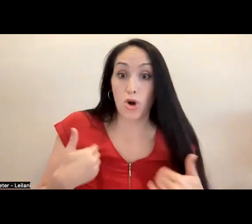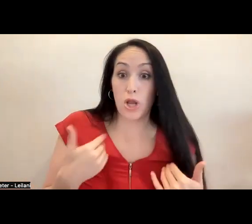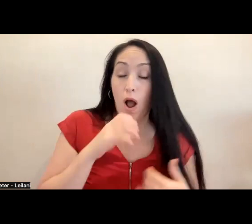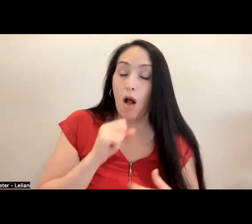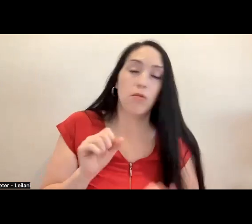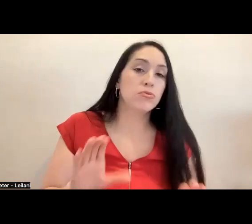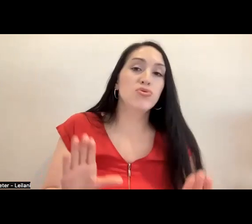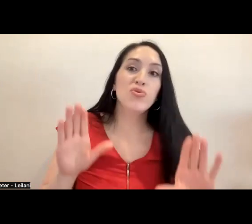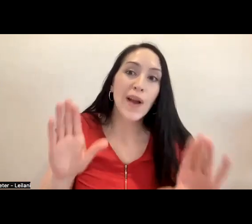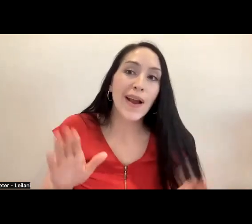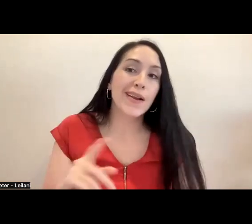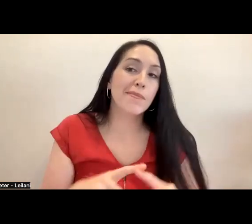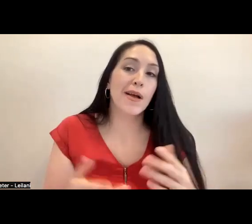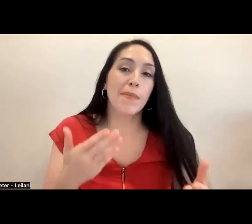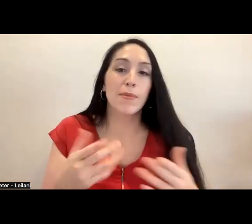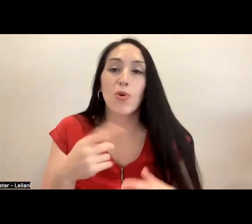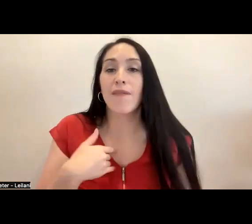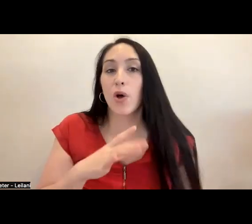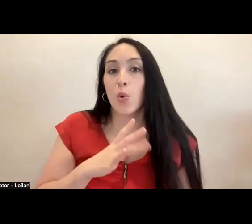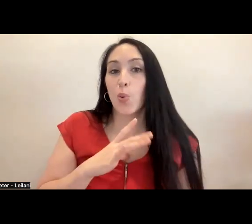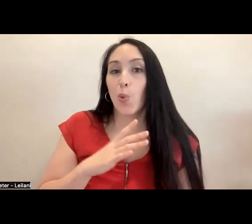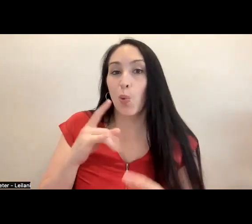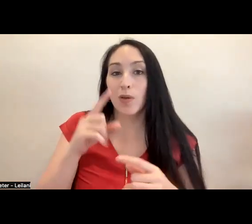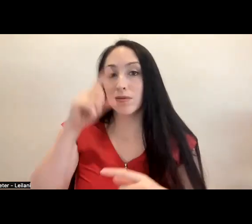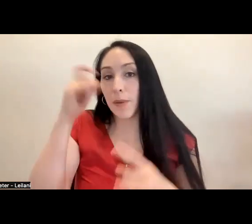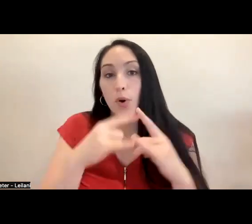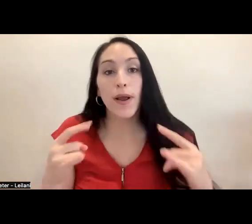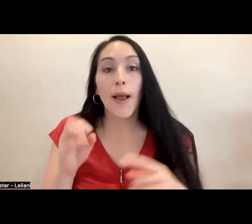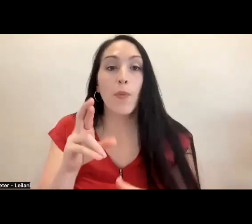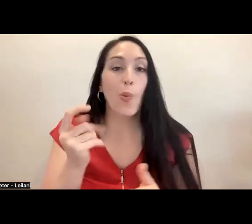or maybe there's a cool summer camp, and you can use the funds to help pay for that.